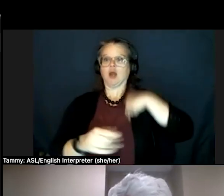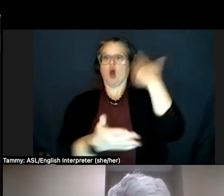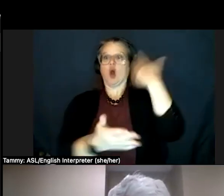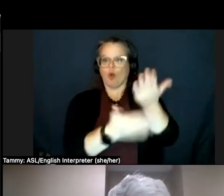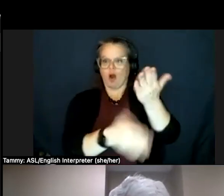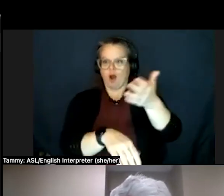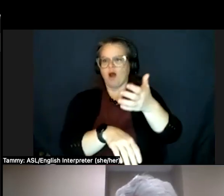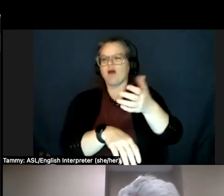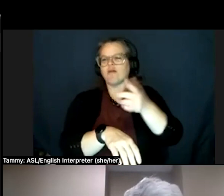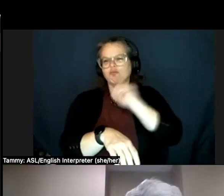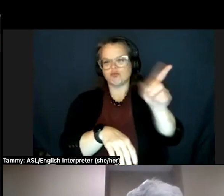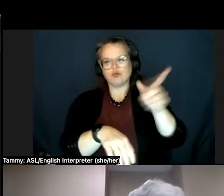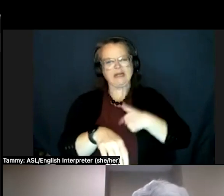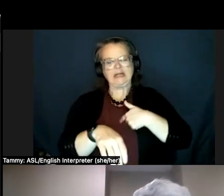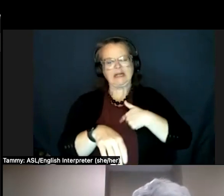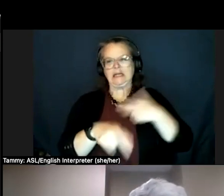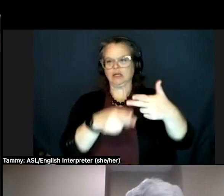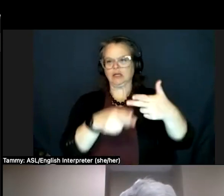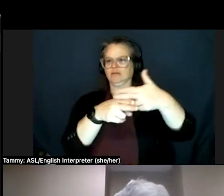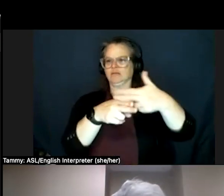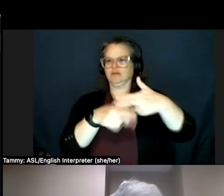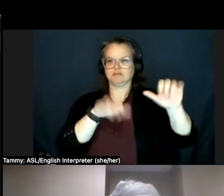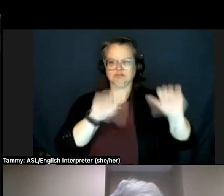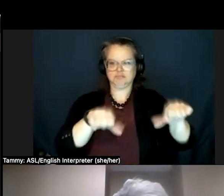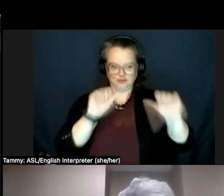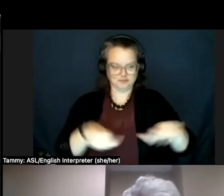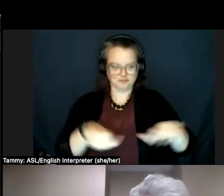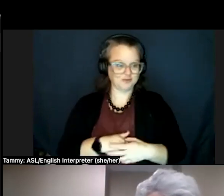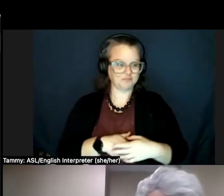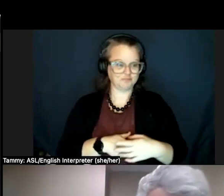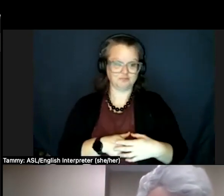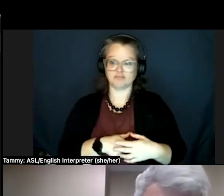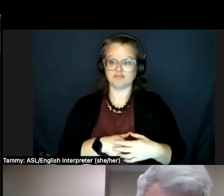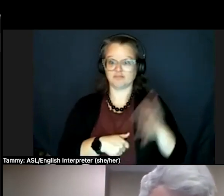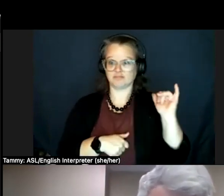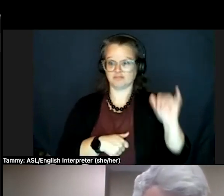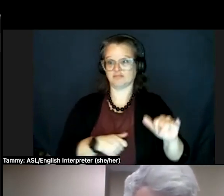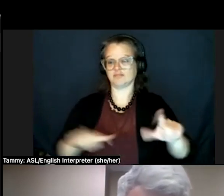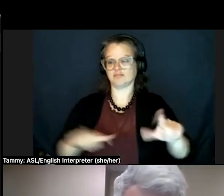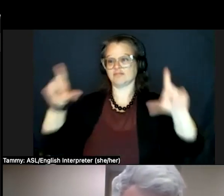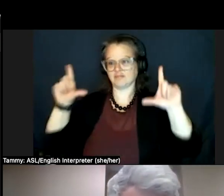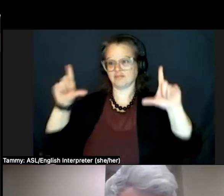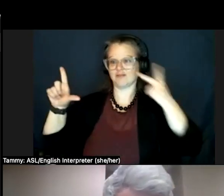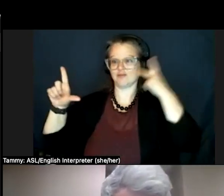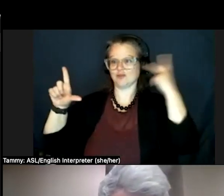look up different carriers, and you can see the different carriers in this example on the screen,